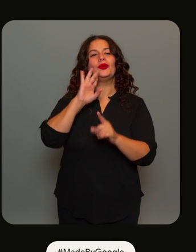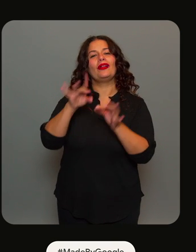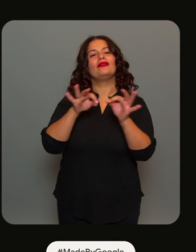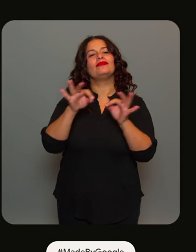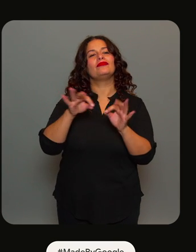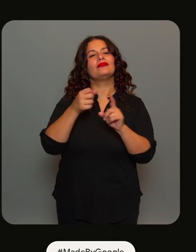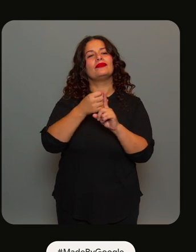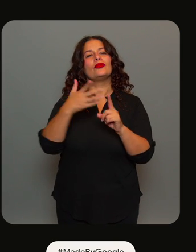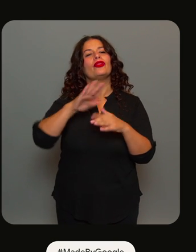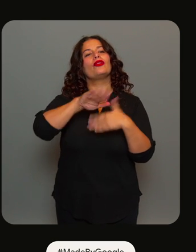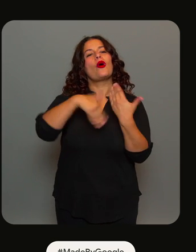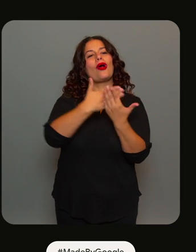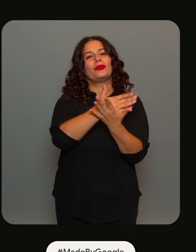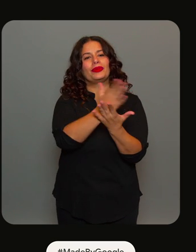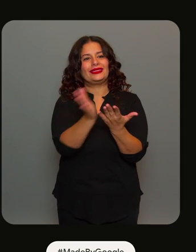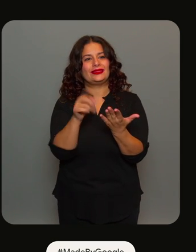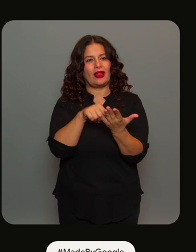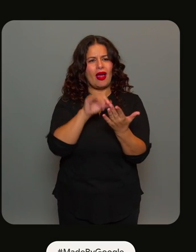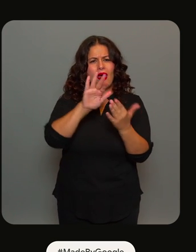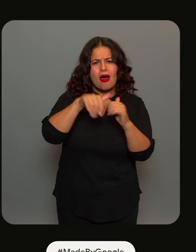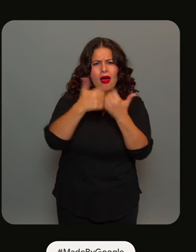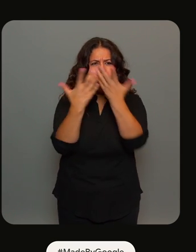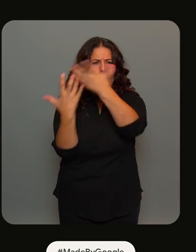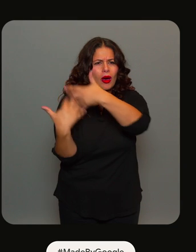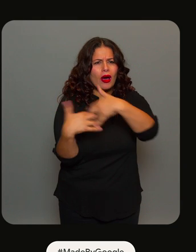portfolio works together to provide magically helpful